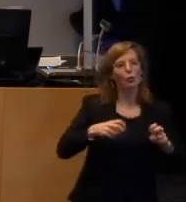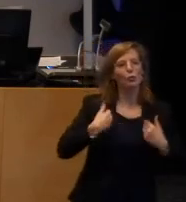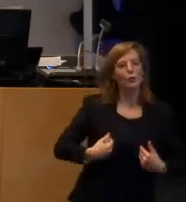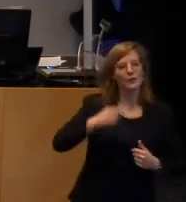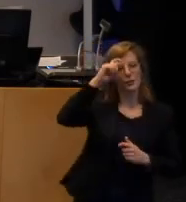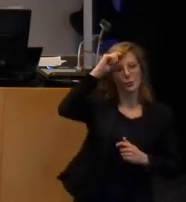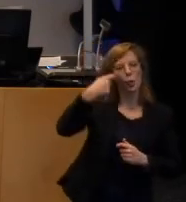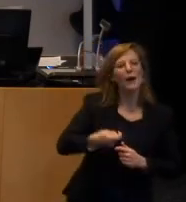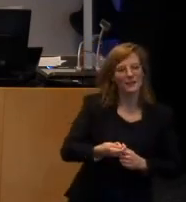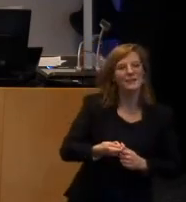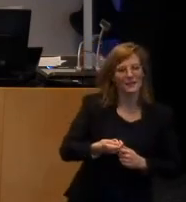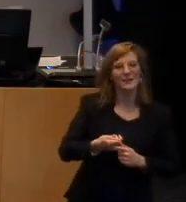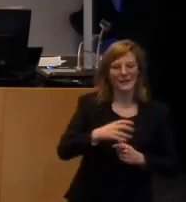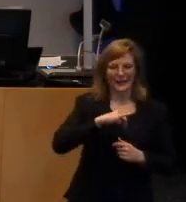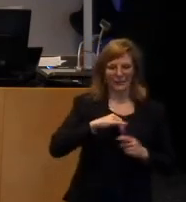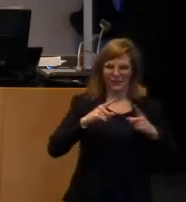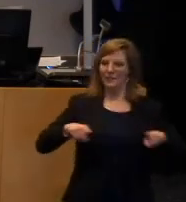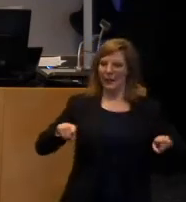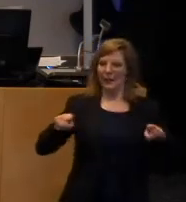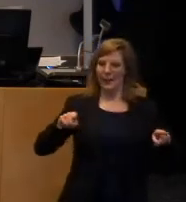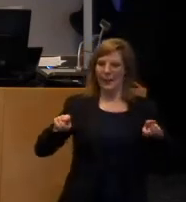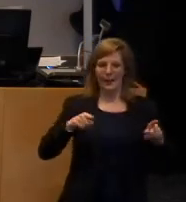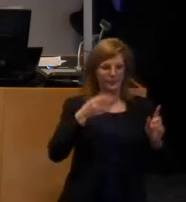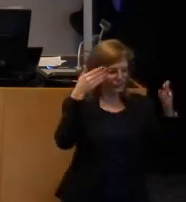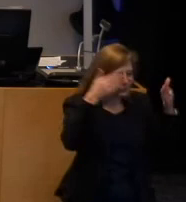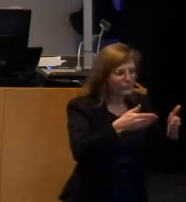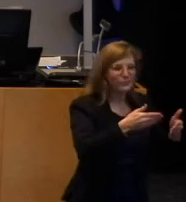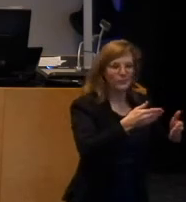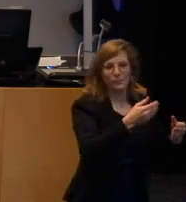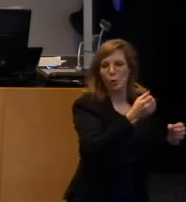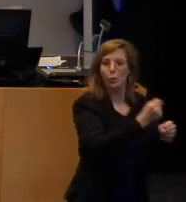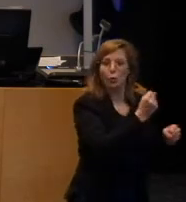and it distinguishes between product and process oriented motivations.